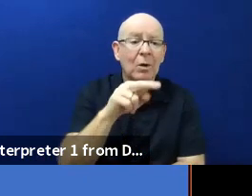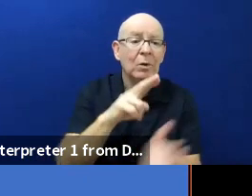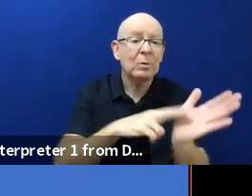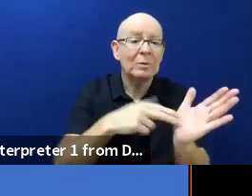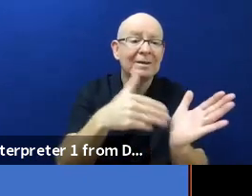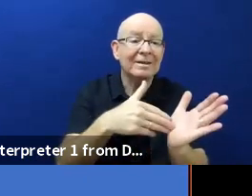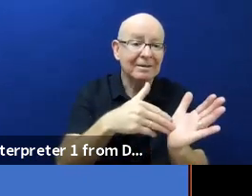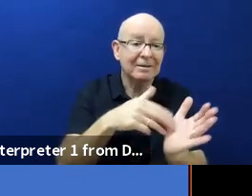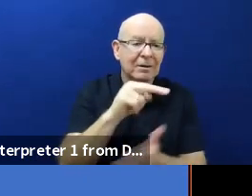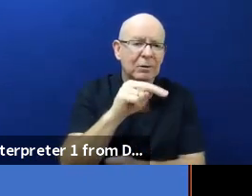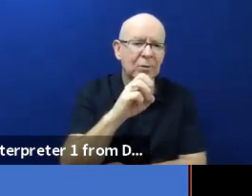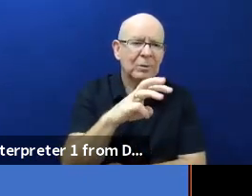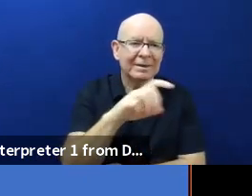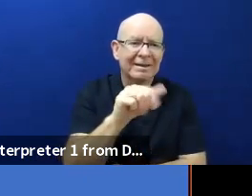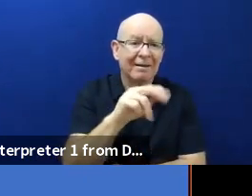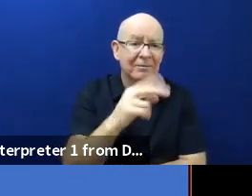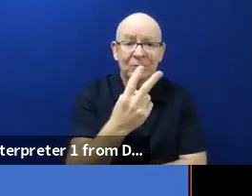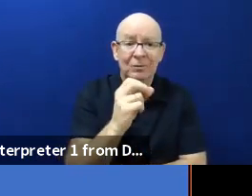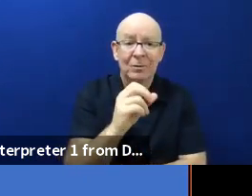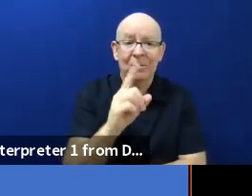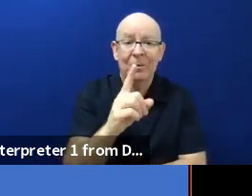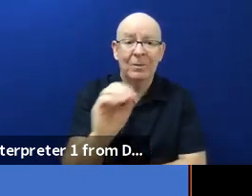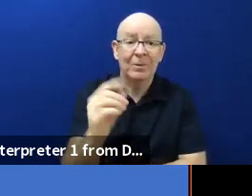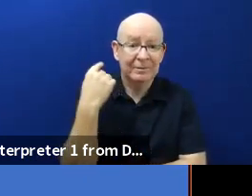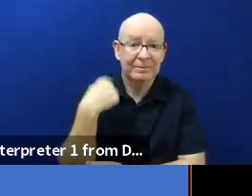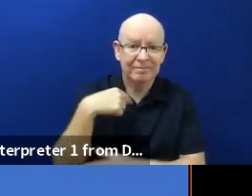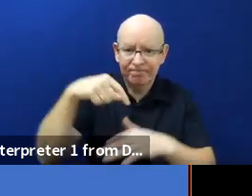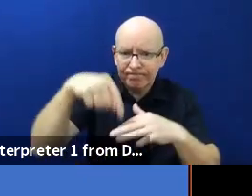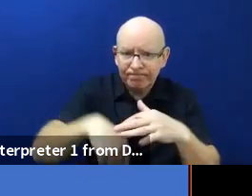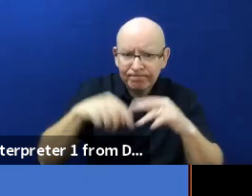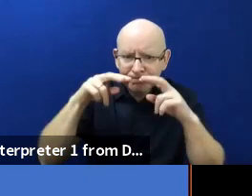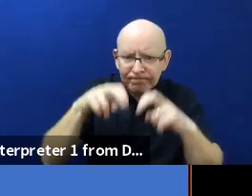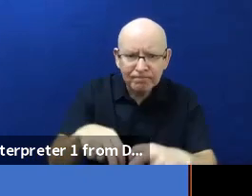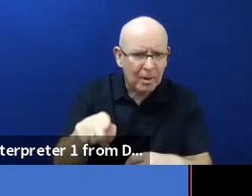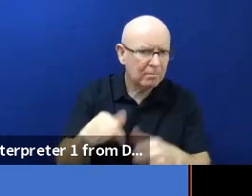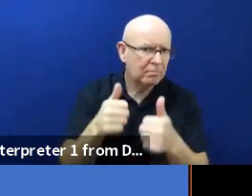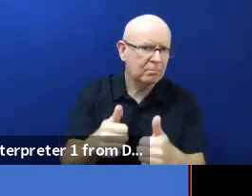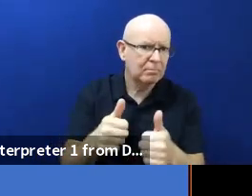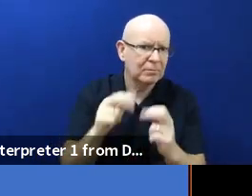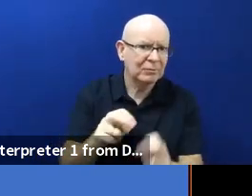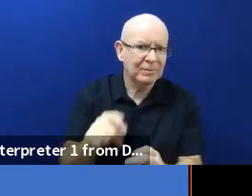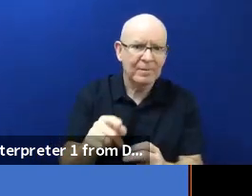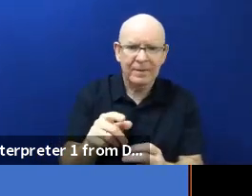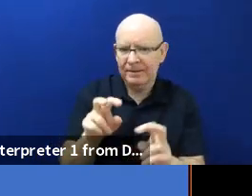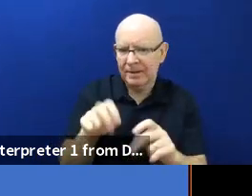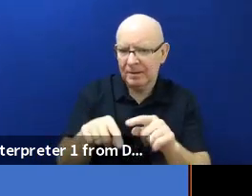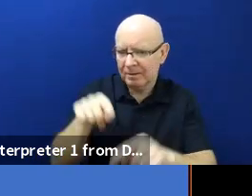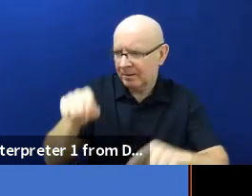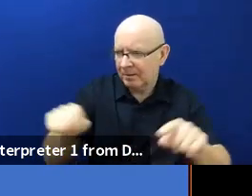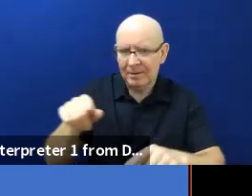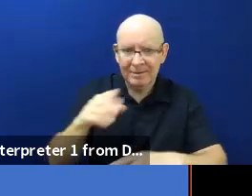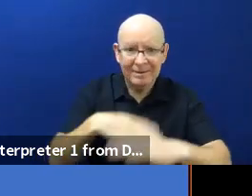hearing impairment, vision impairment or physical disabilities, they cluster those different support